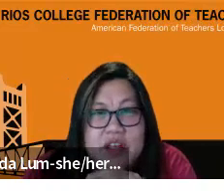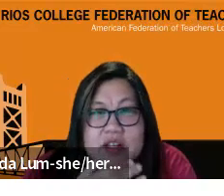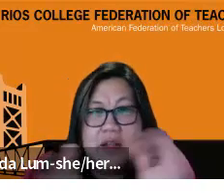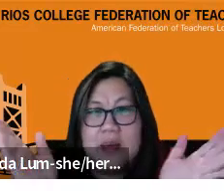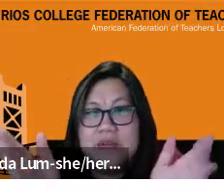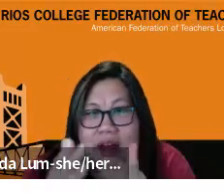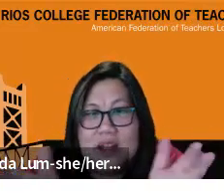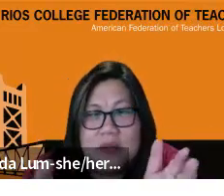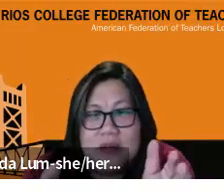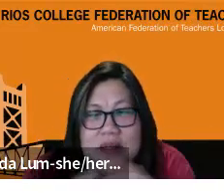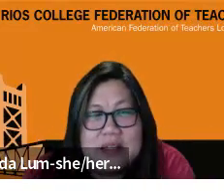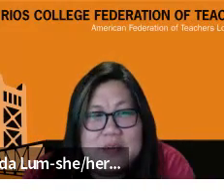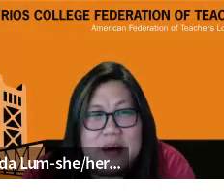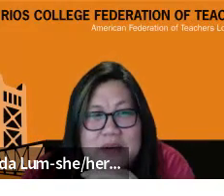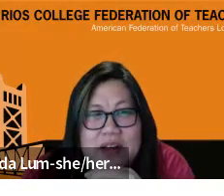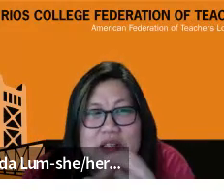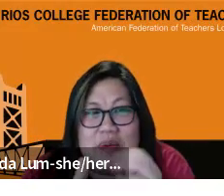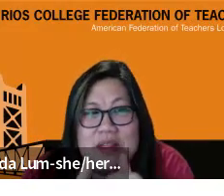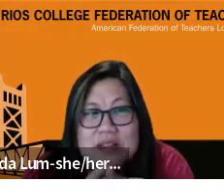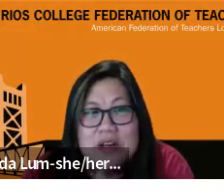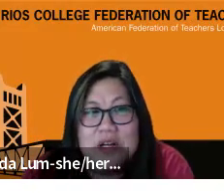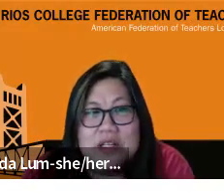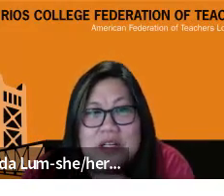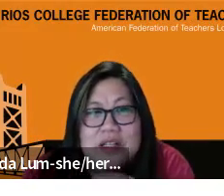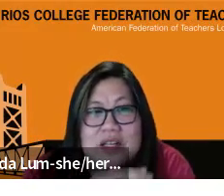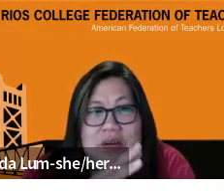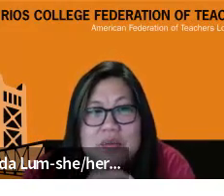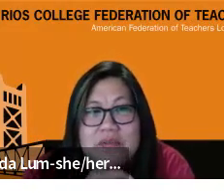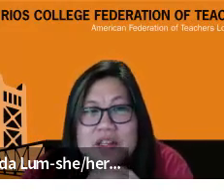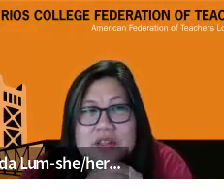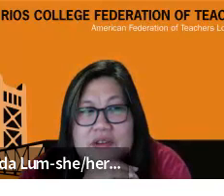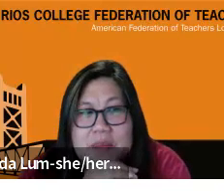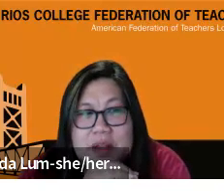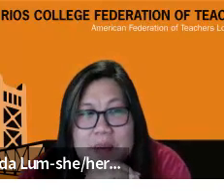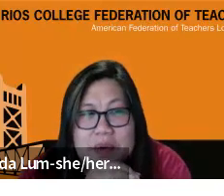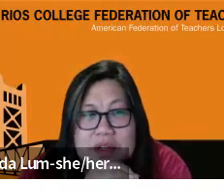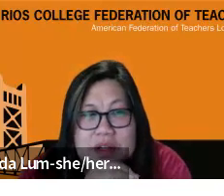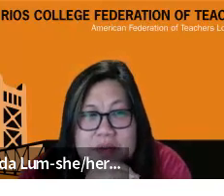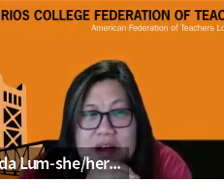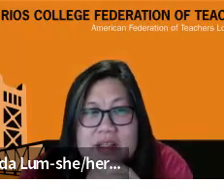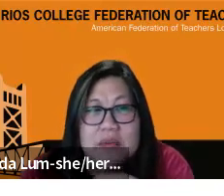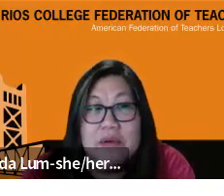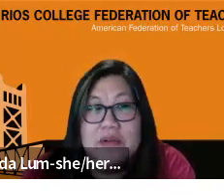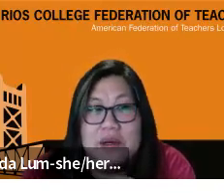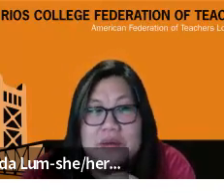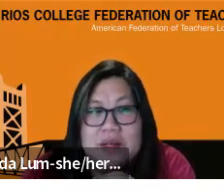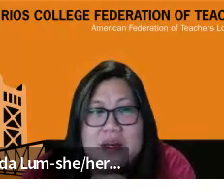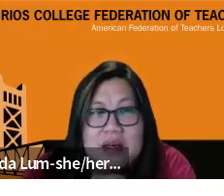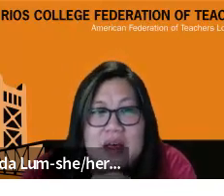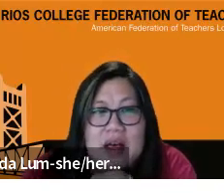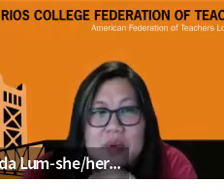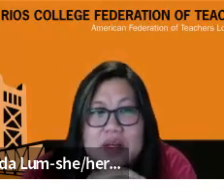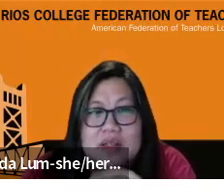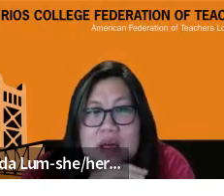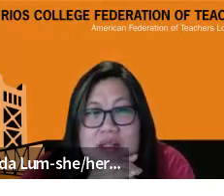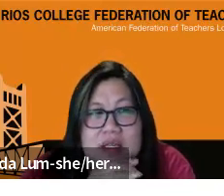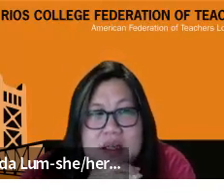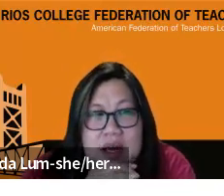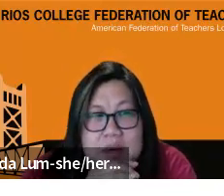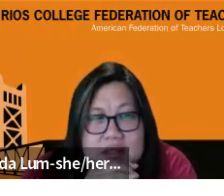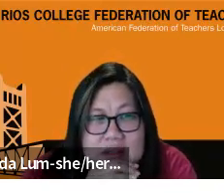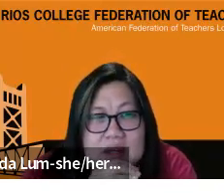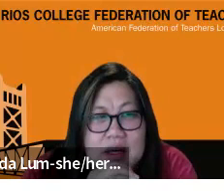We've changed all names for an NBD reasons, but Professor Smith is encouraged to continue with professional development opportunity provided to him through those rios as well as the SCC campus.